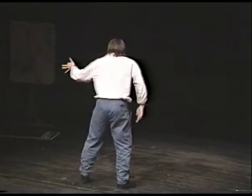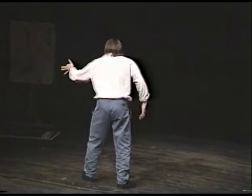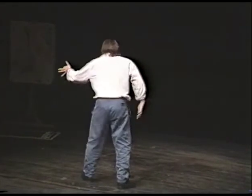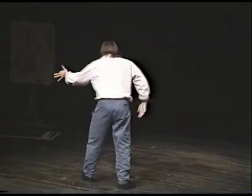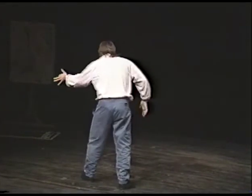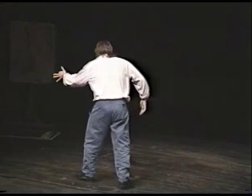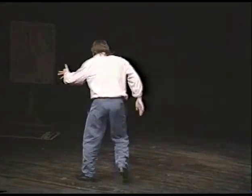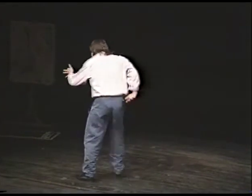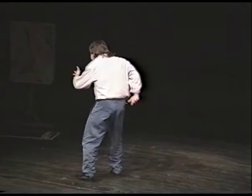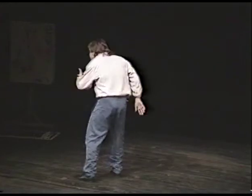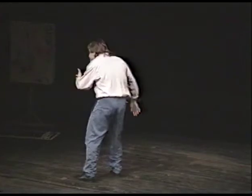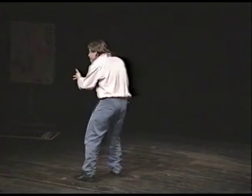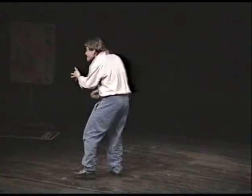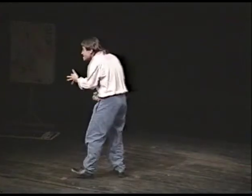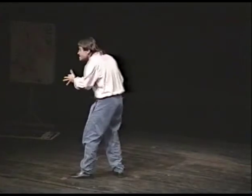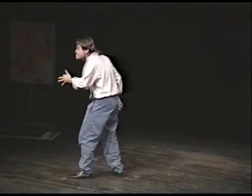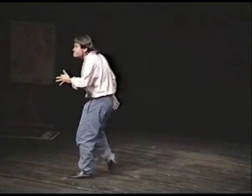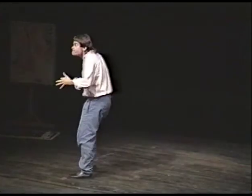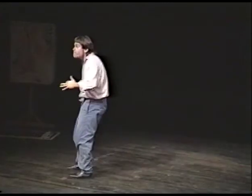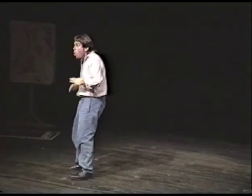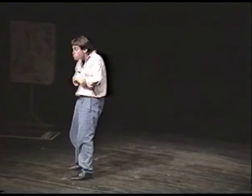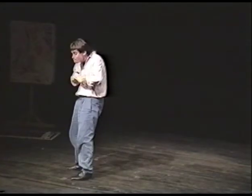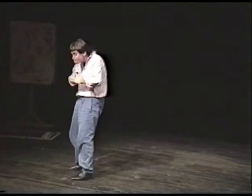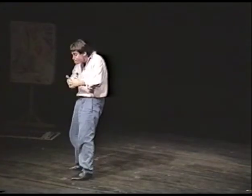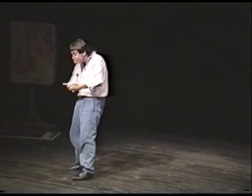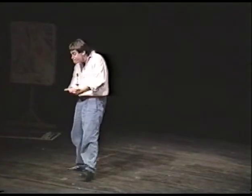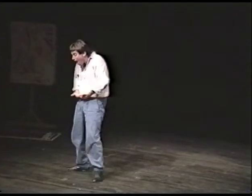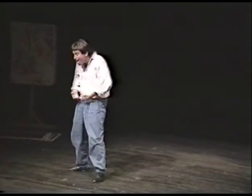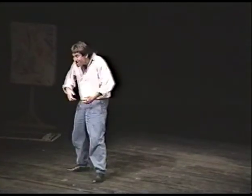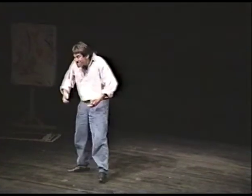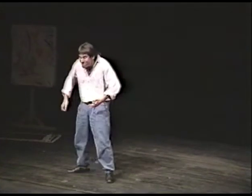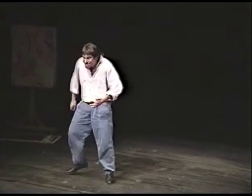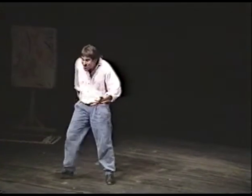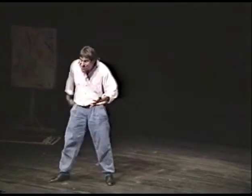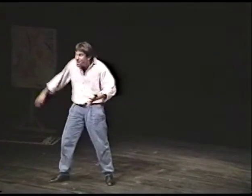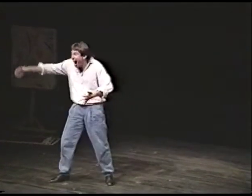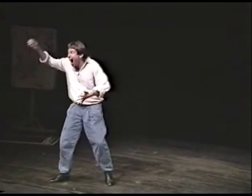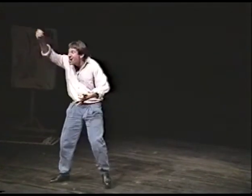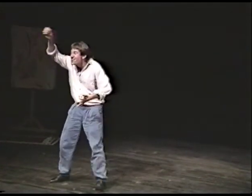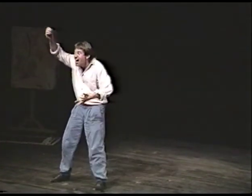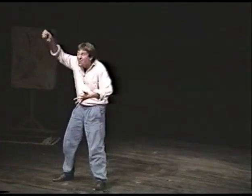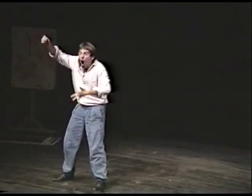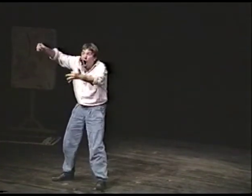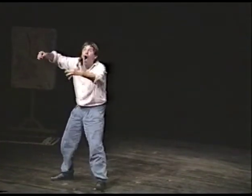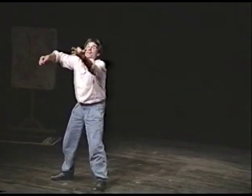In the heart of the market, a pot-bellied vendor with missing digit.